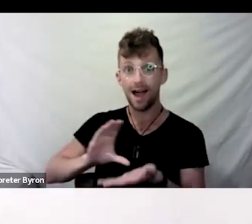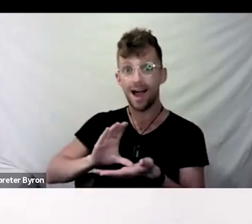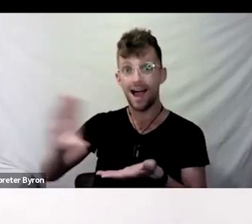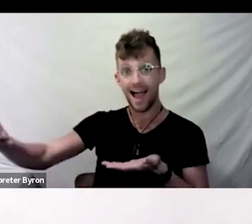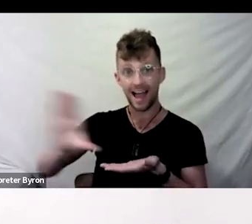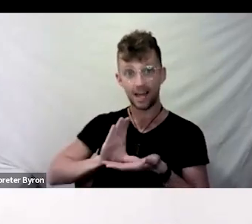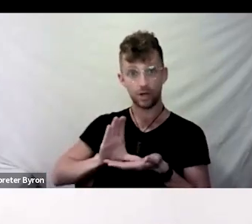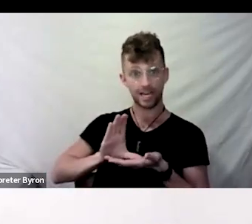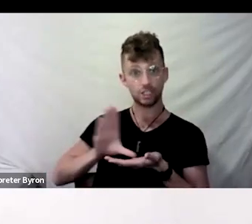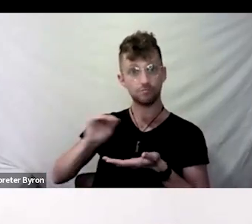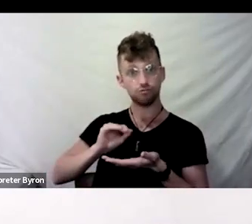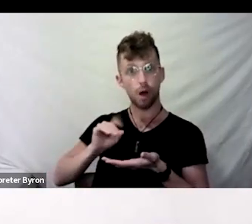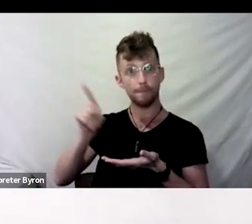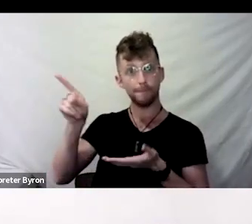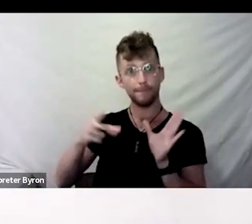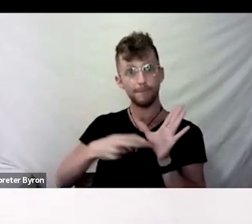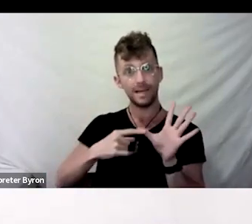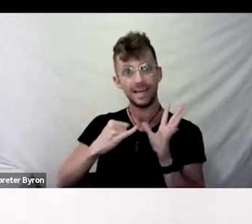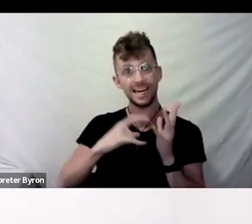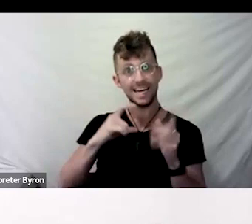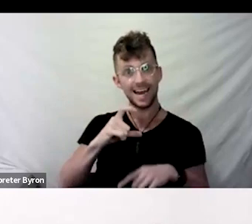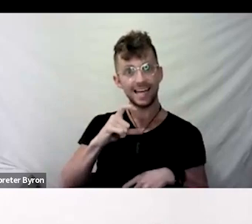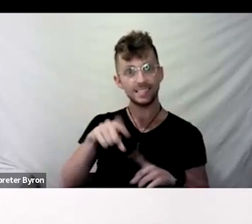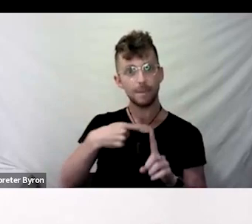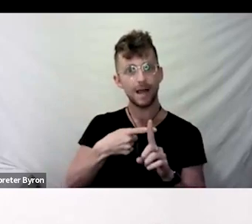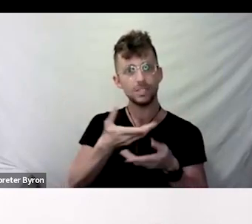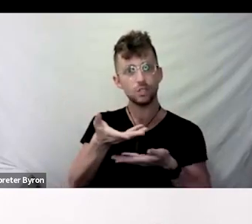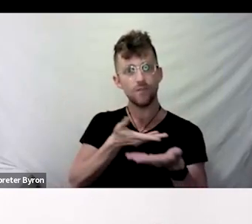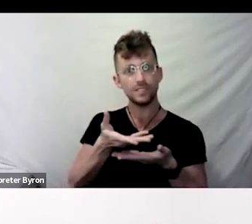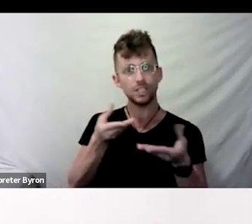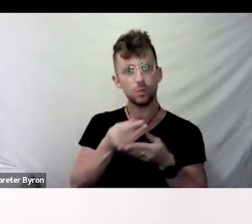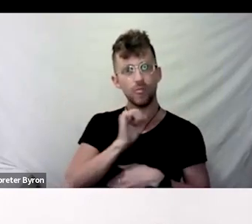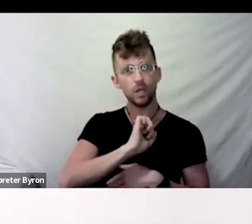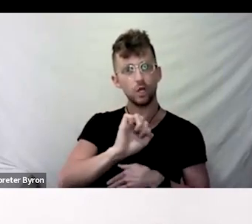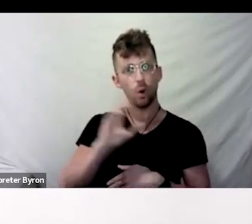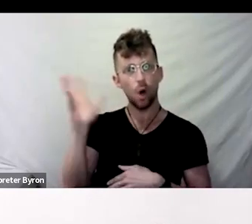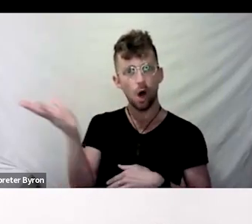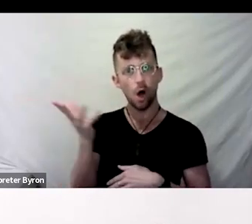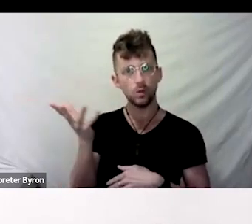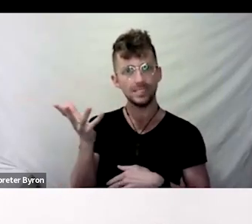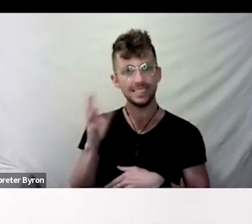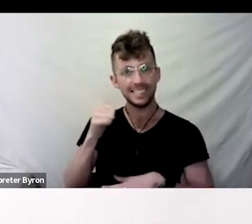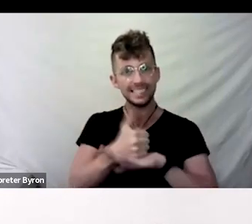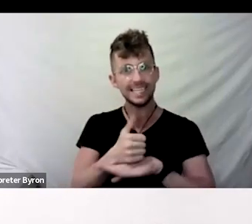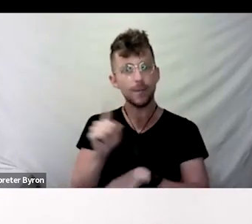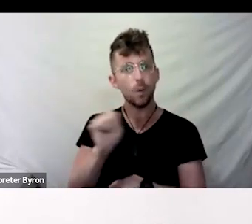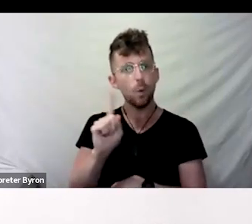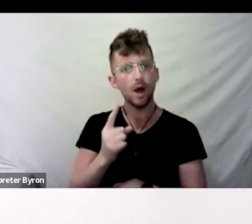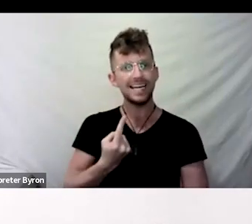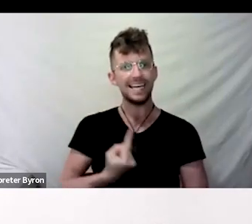and the conversations that you’ve had with your host, there’s an individual service plan that gets set up at the beginning of your use of your funding